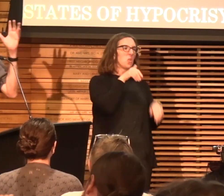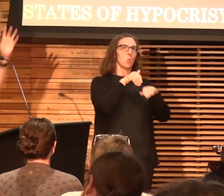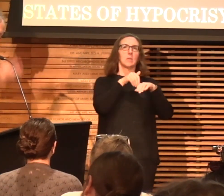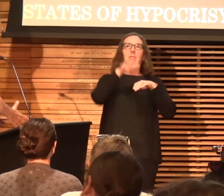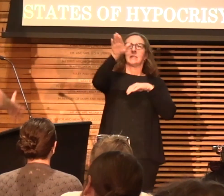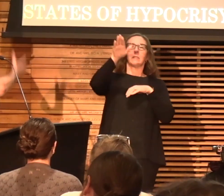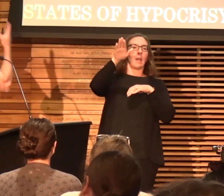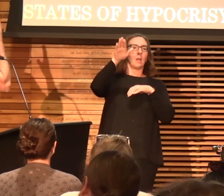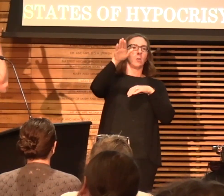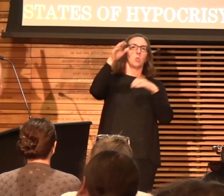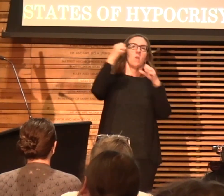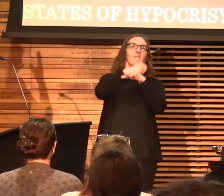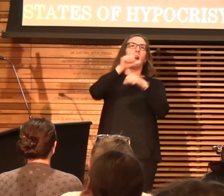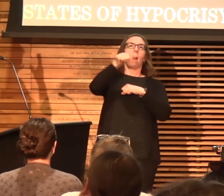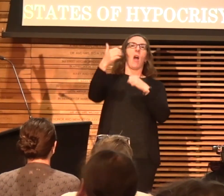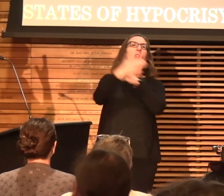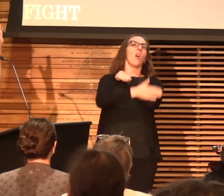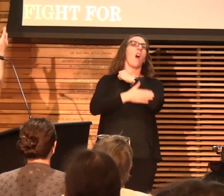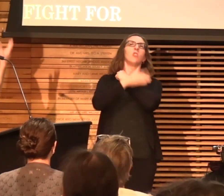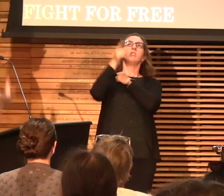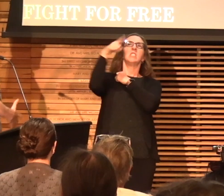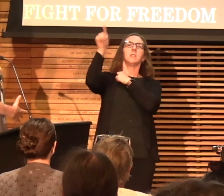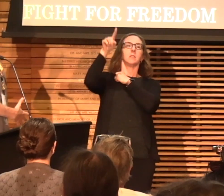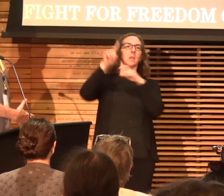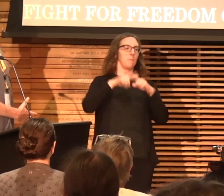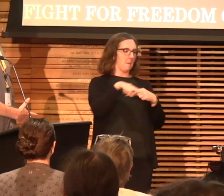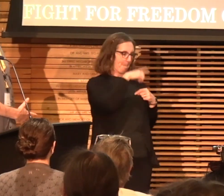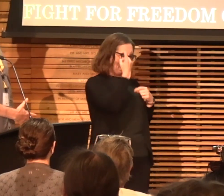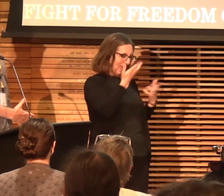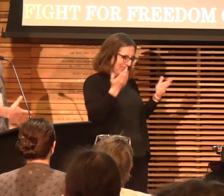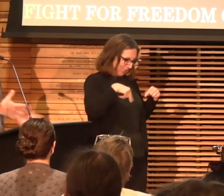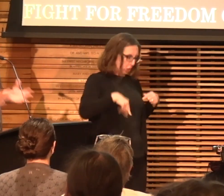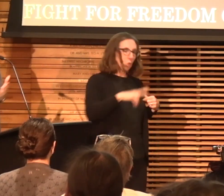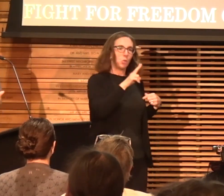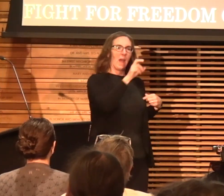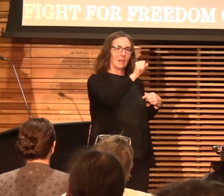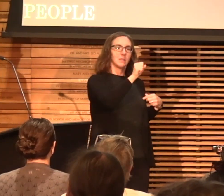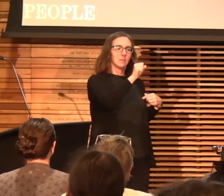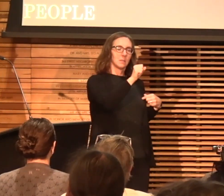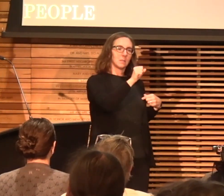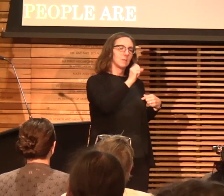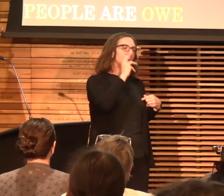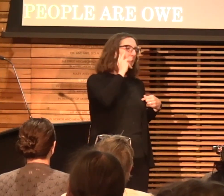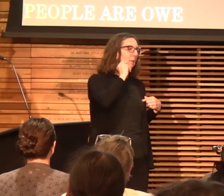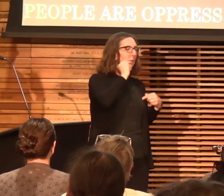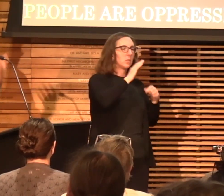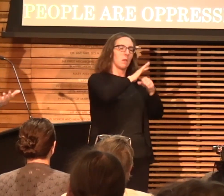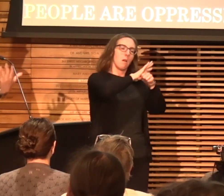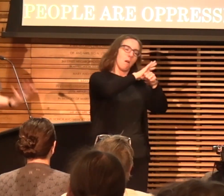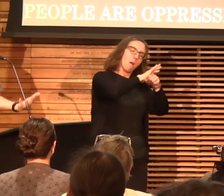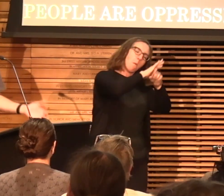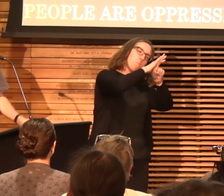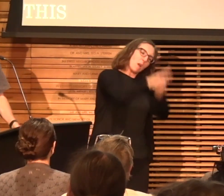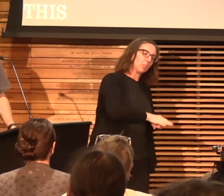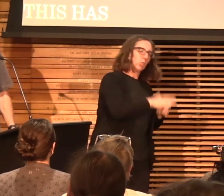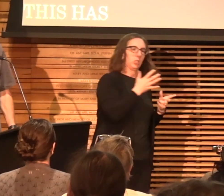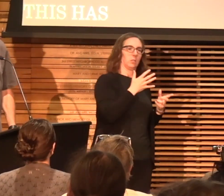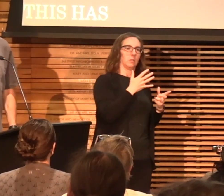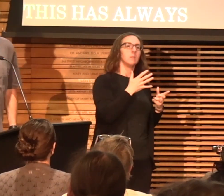while Black people are oppressed in the United States. So this's always been a theme.